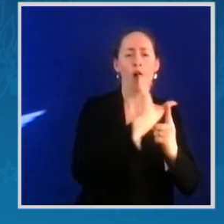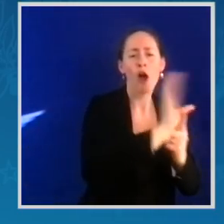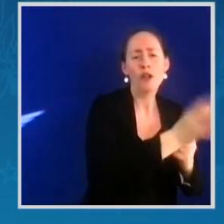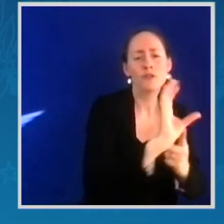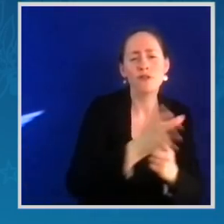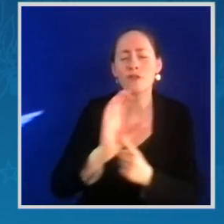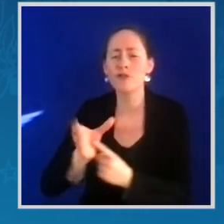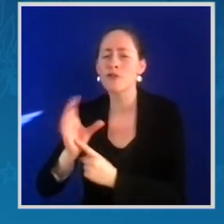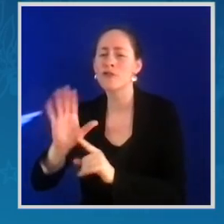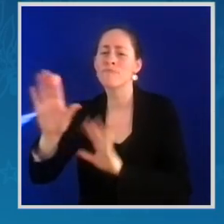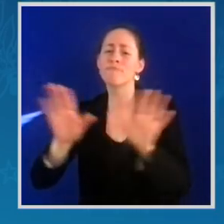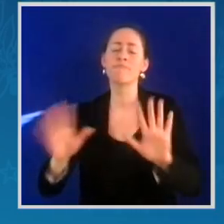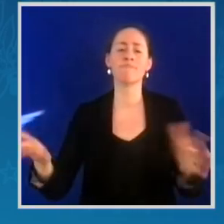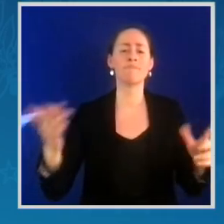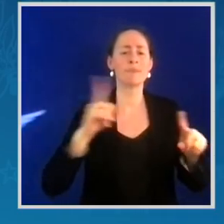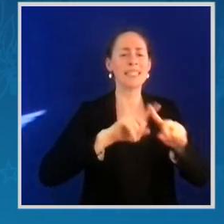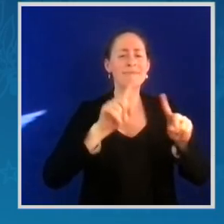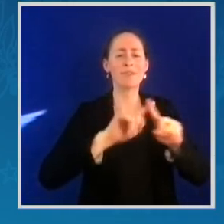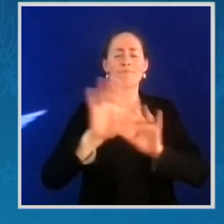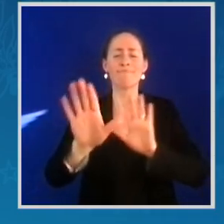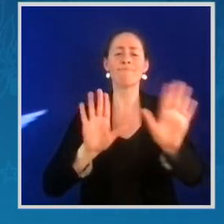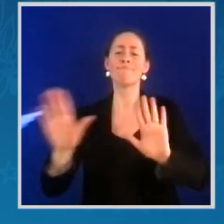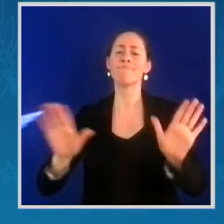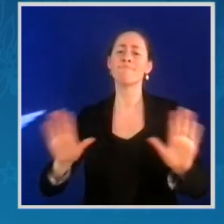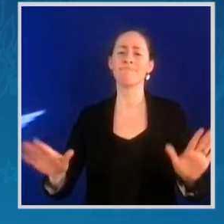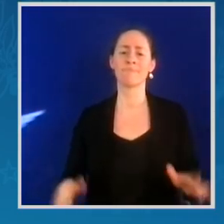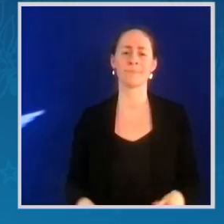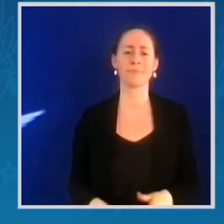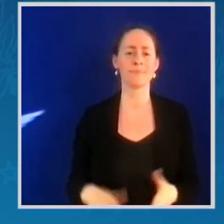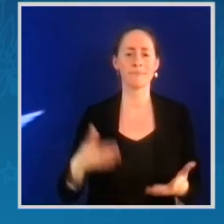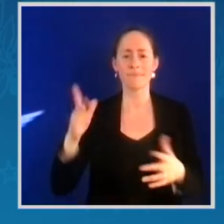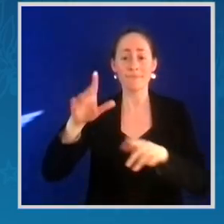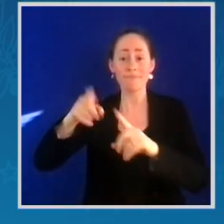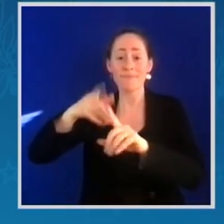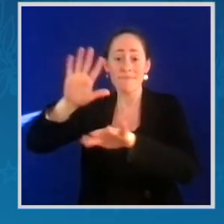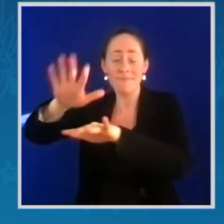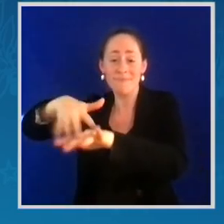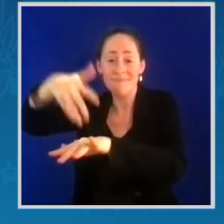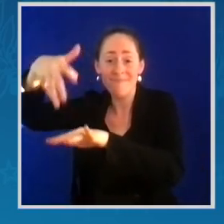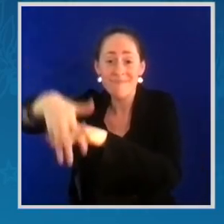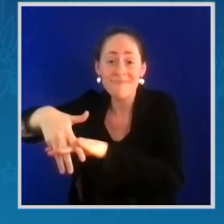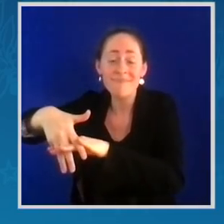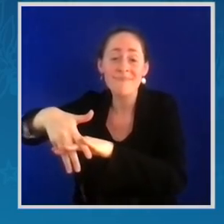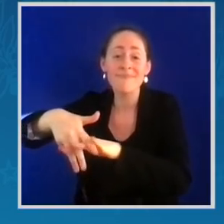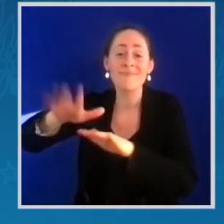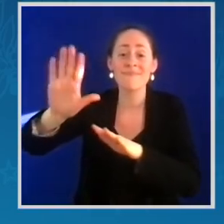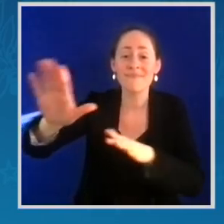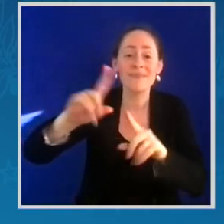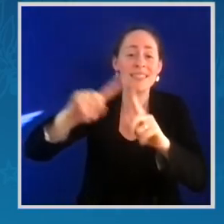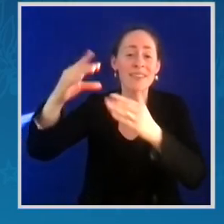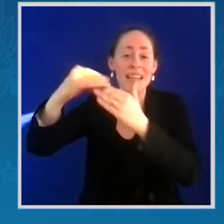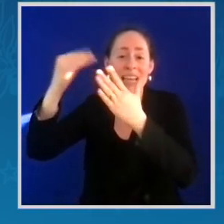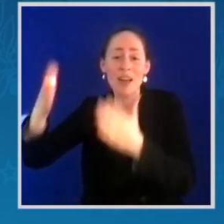from the indigenous people and representatives and leaders in Guatemala to Afro descendants,